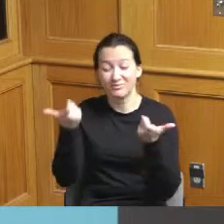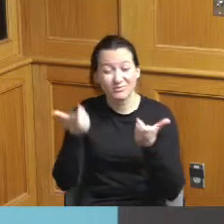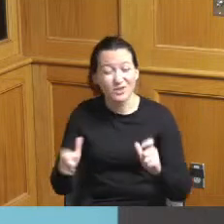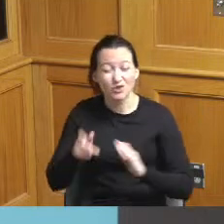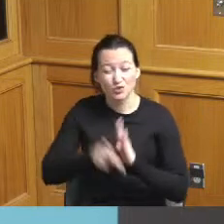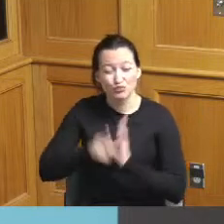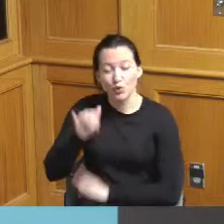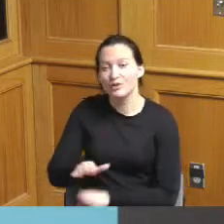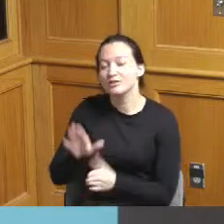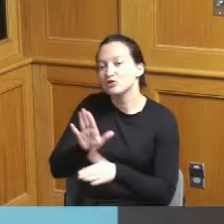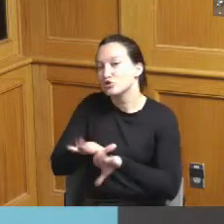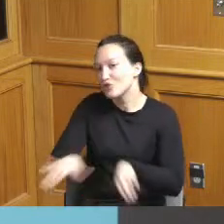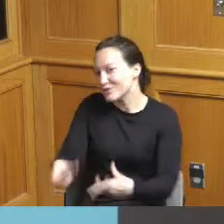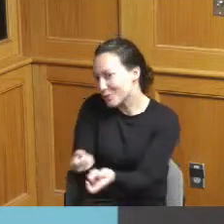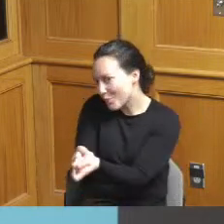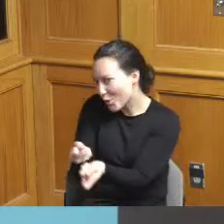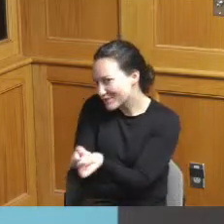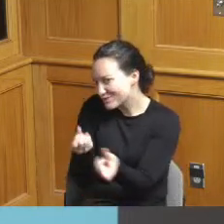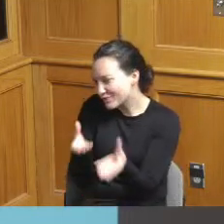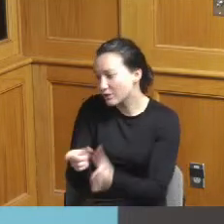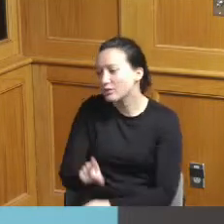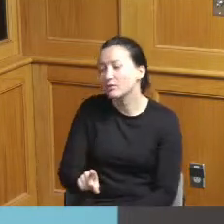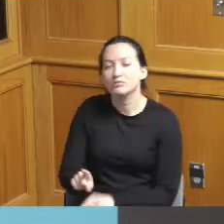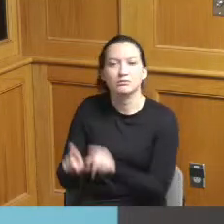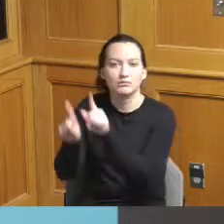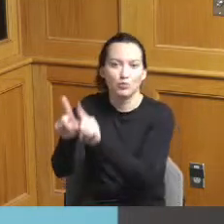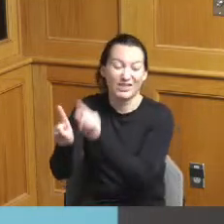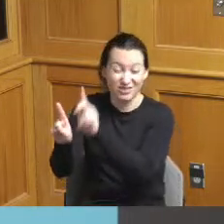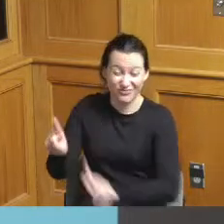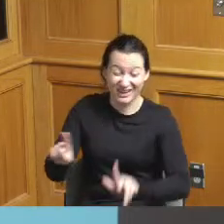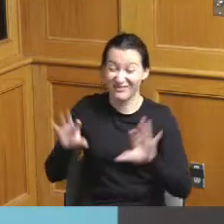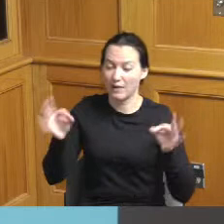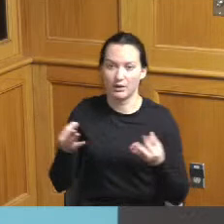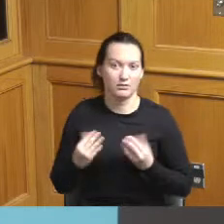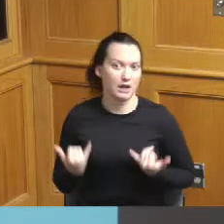is child support servicing one in three families that's actually a lot higher the